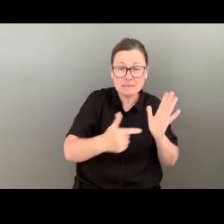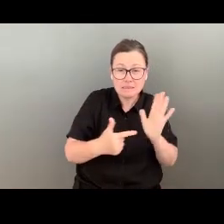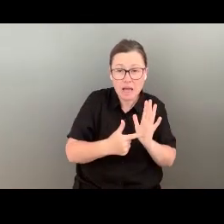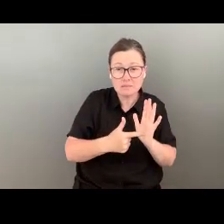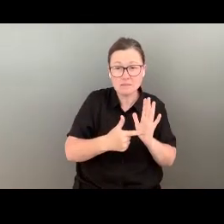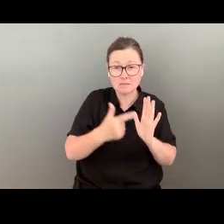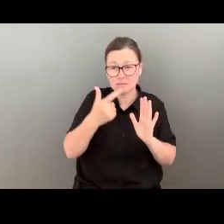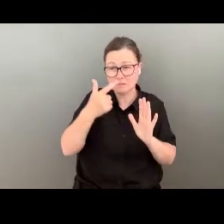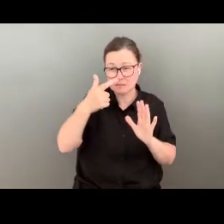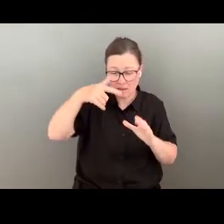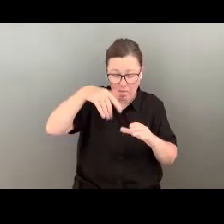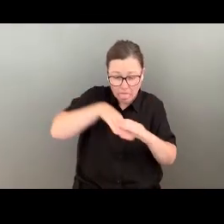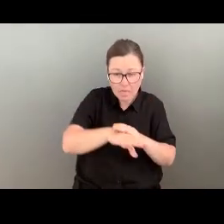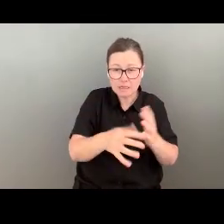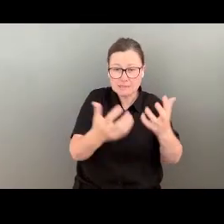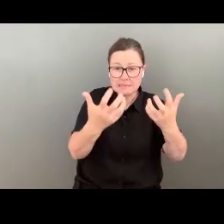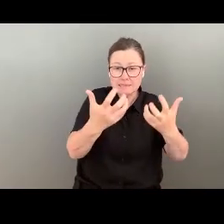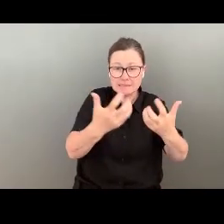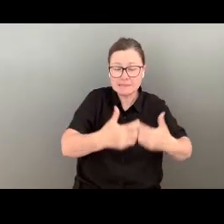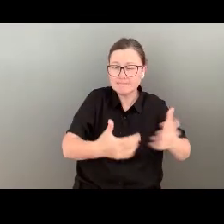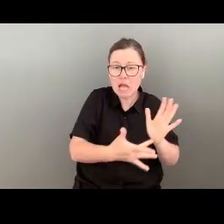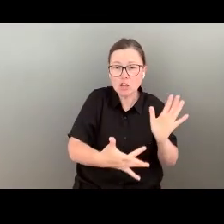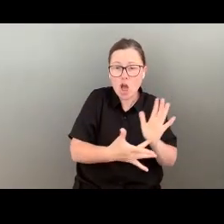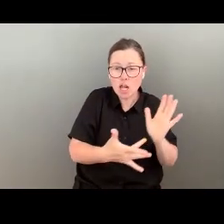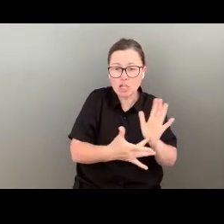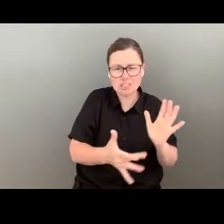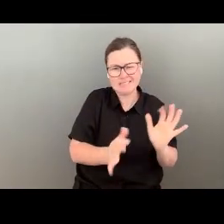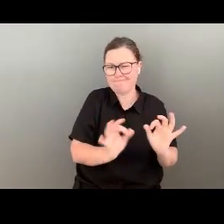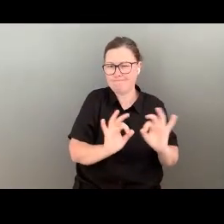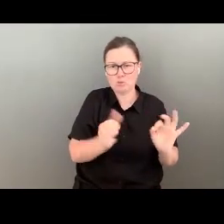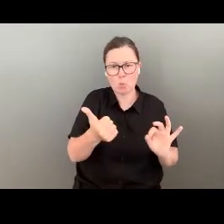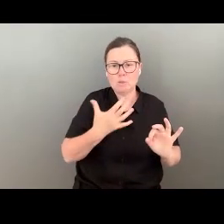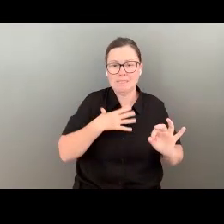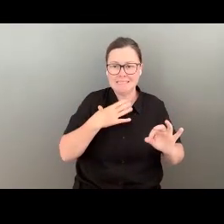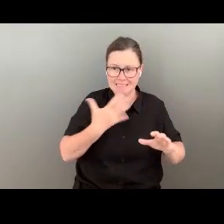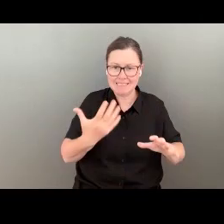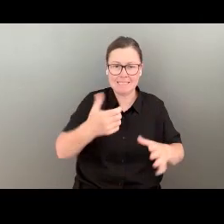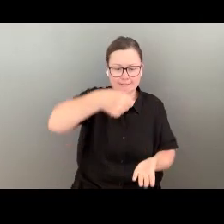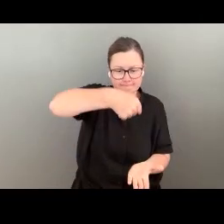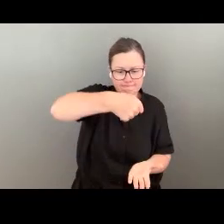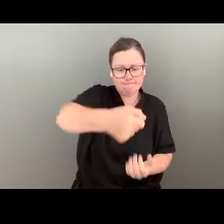that's time. Should I think that is probably what, I think Joh is back. Yes, for the quiz.